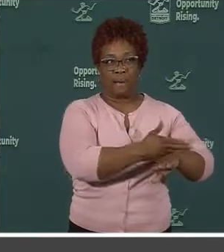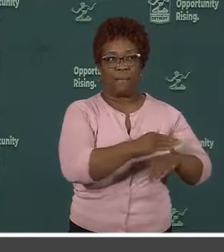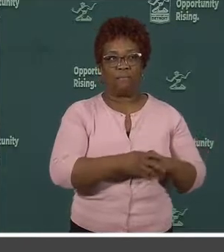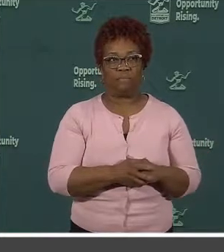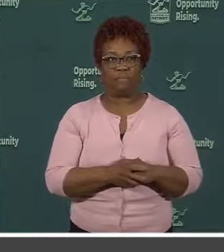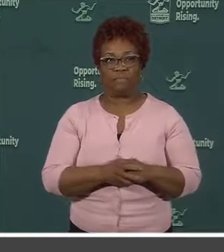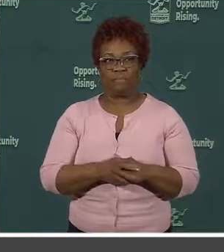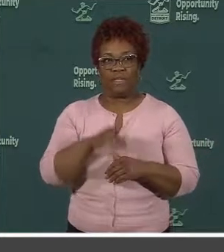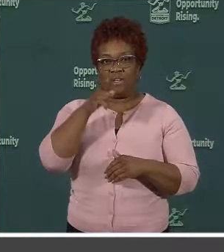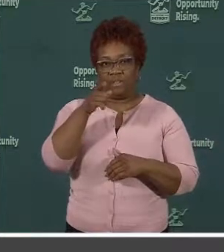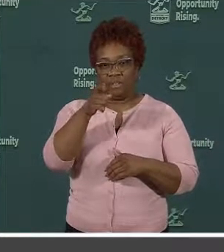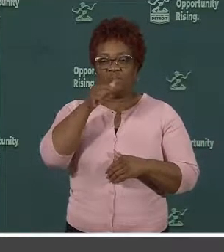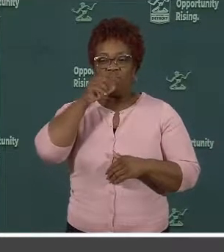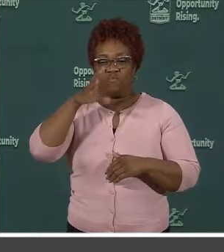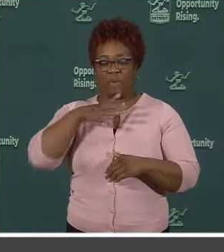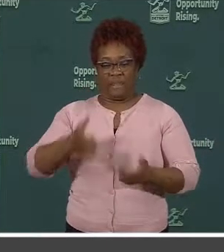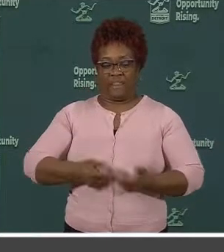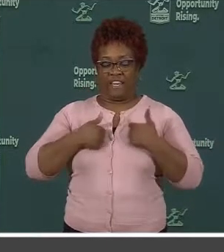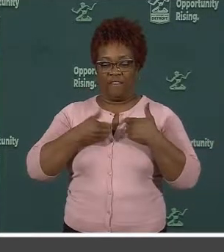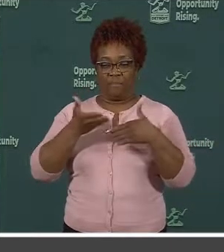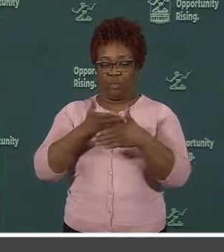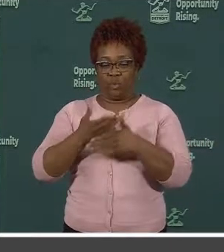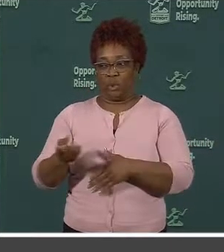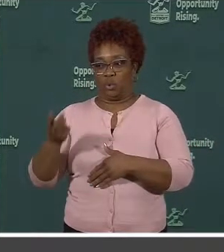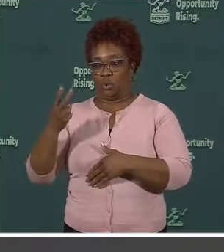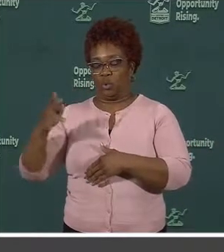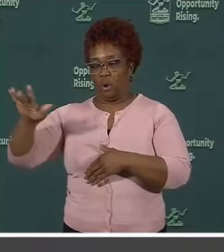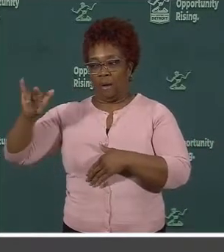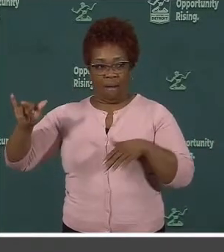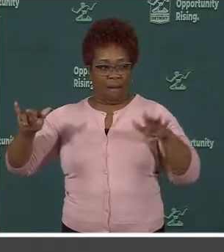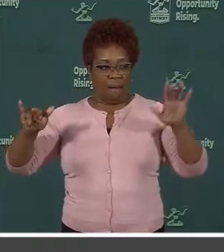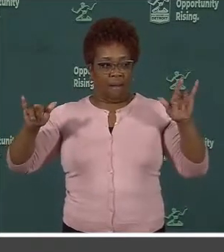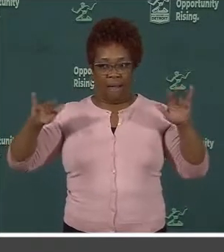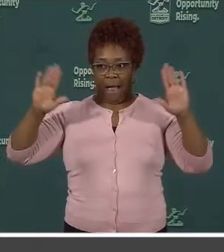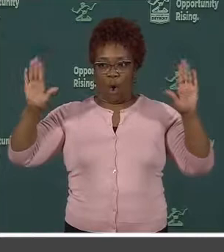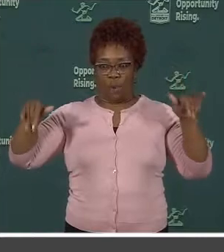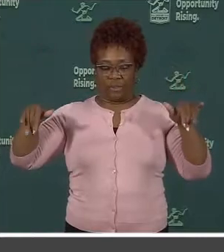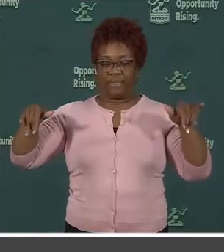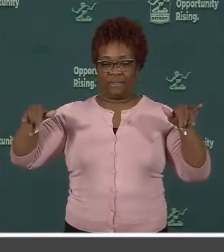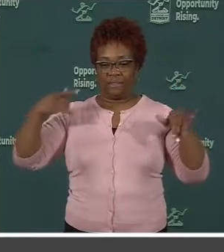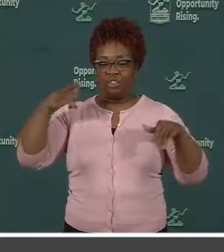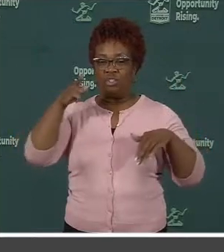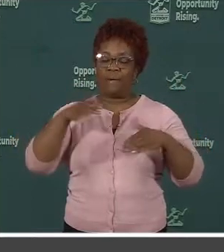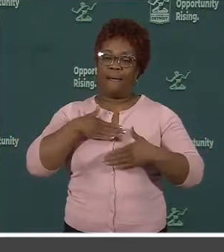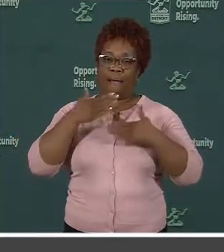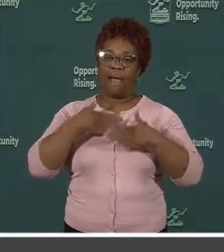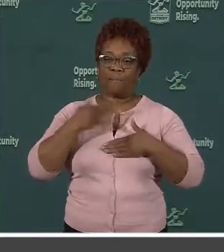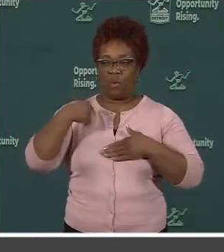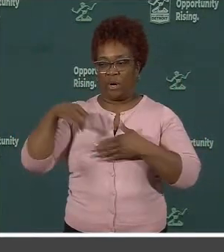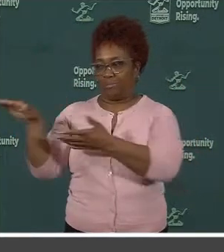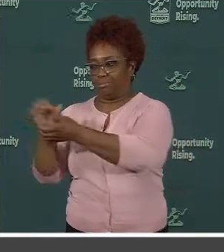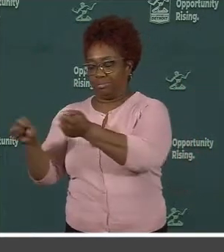HOUSES FOR YEARS YOU COULD TELL SHE WAS PRETTY HAPPY WHEN WE GOT TO THE ONES IN HER NEIGHBORHOOD BUT IN 2013 MY CAMPAIGN THEME WAS EVERY